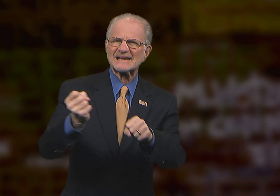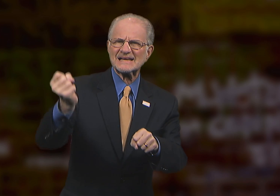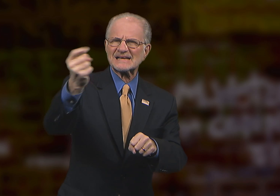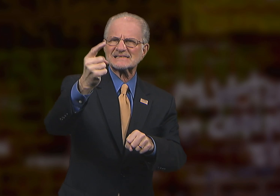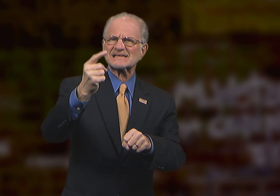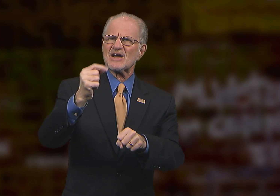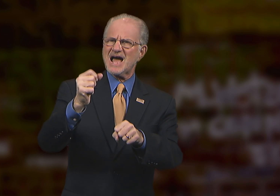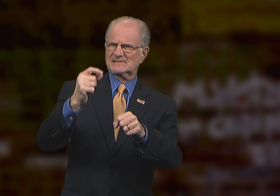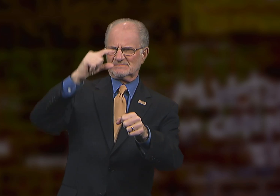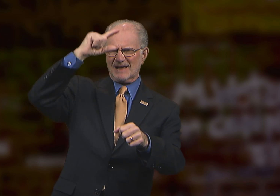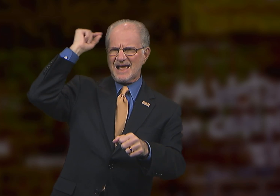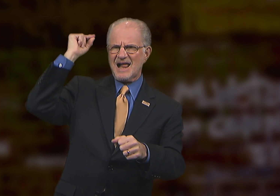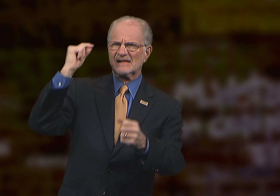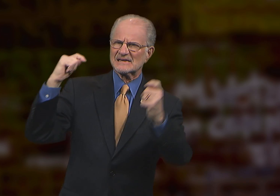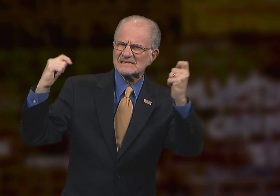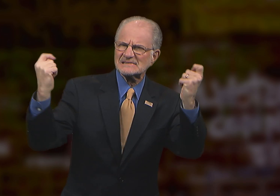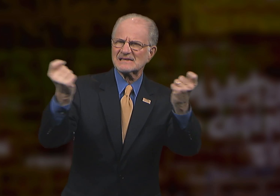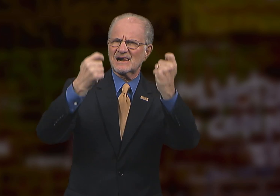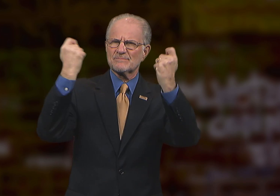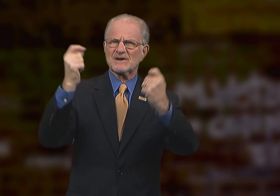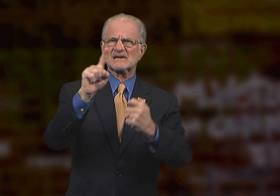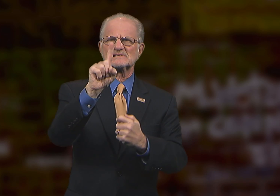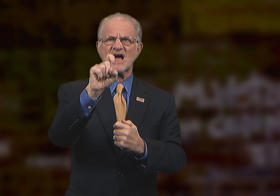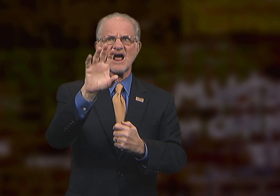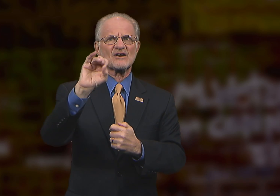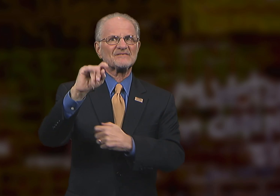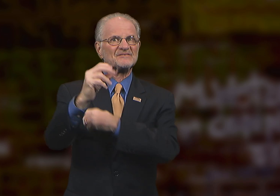Next year, as Gallaudet celebrates 150 years